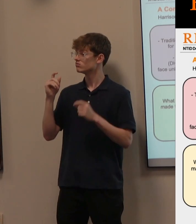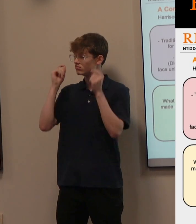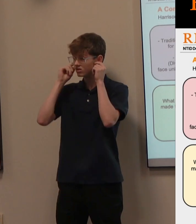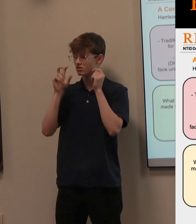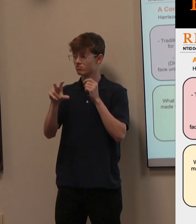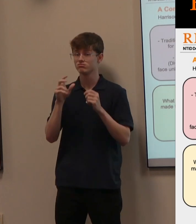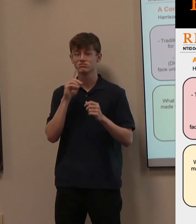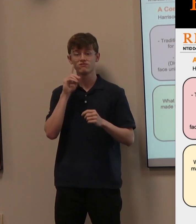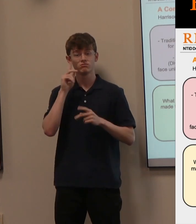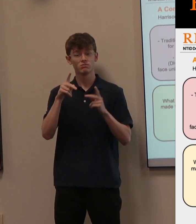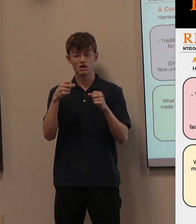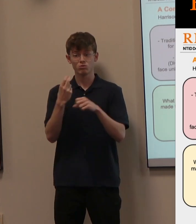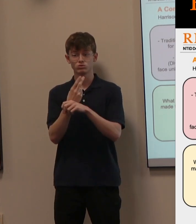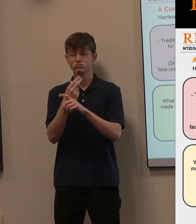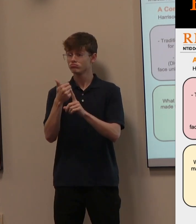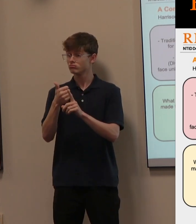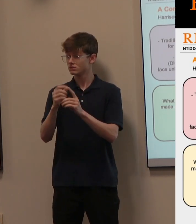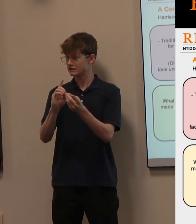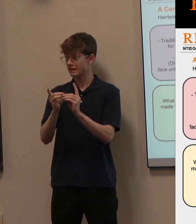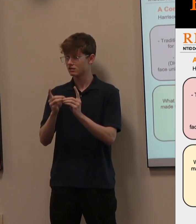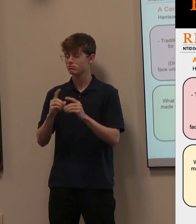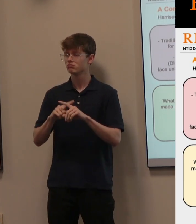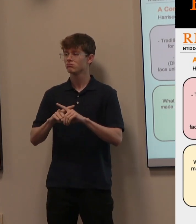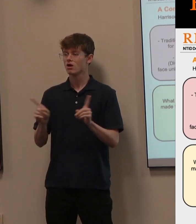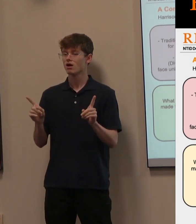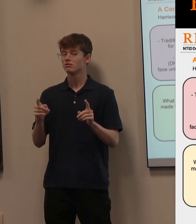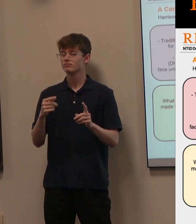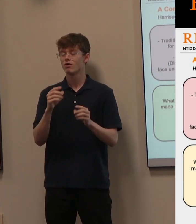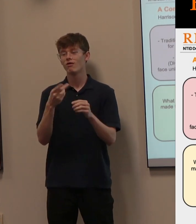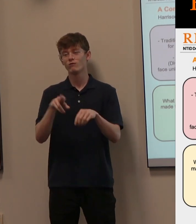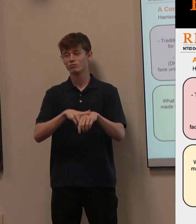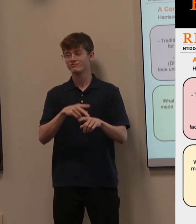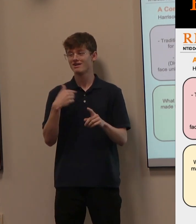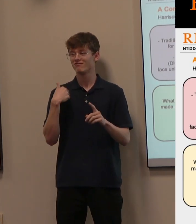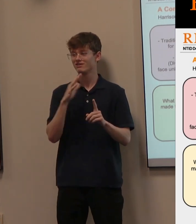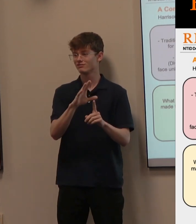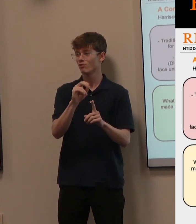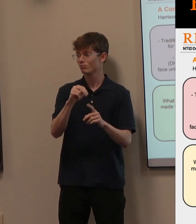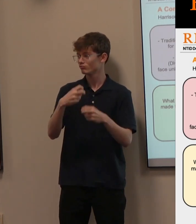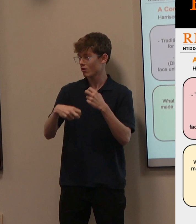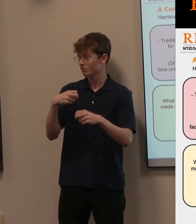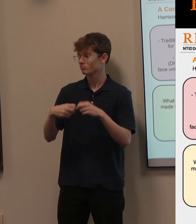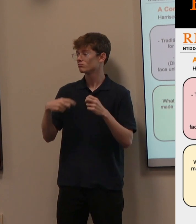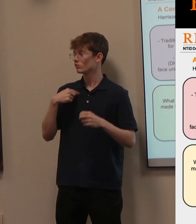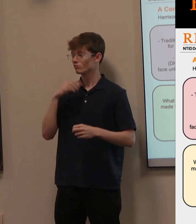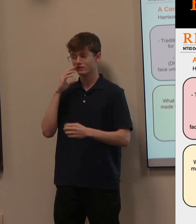We did find some stethoscope that deaf people can use that are digital, but of course, they do have their own problems.